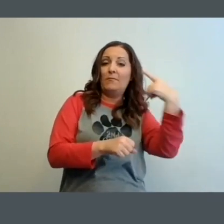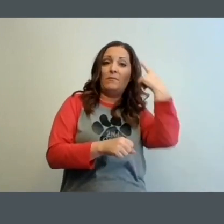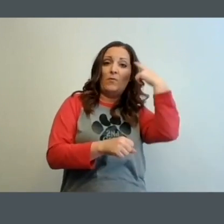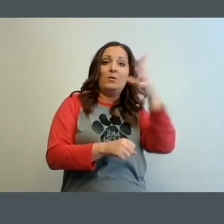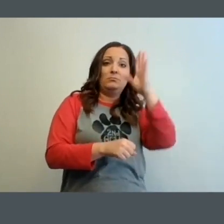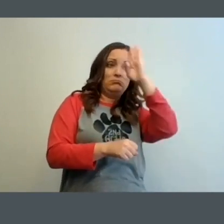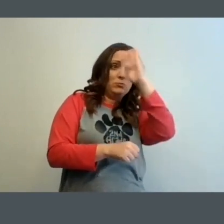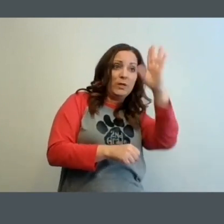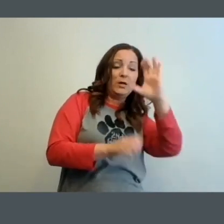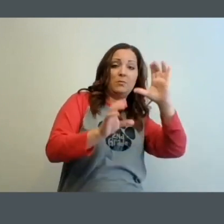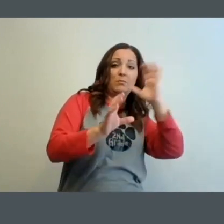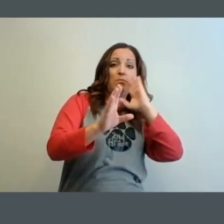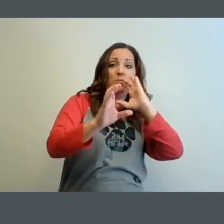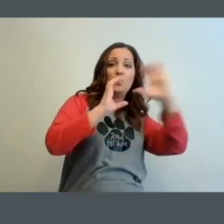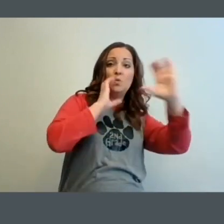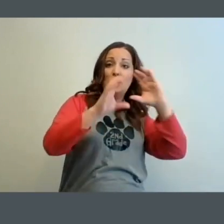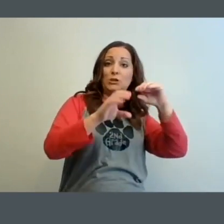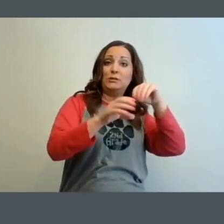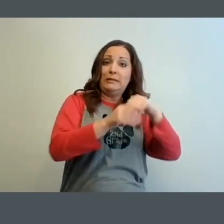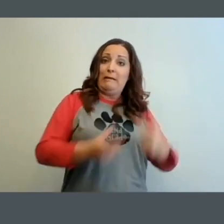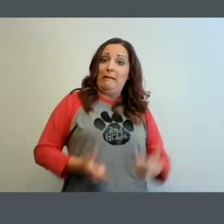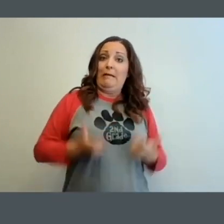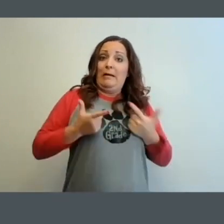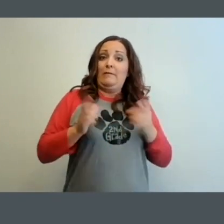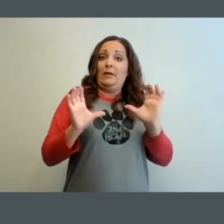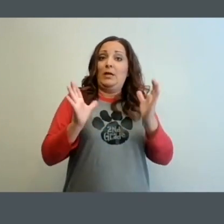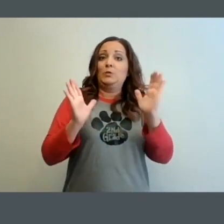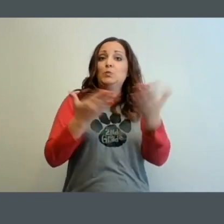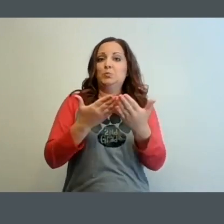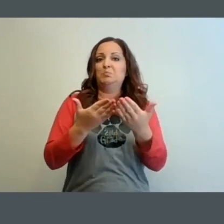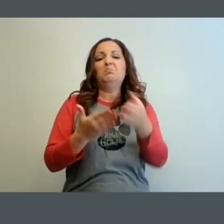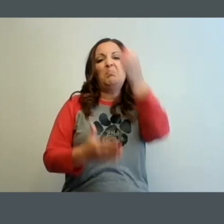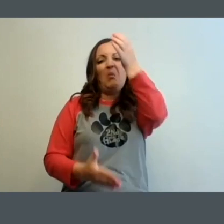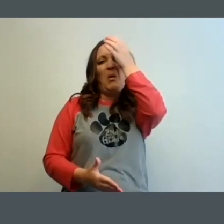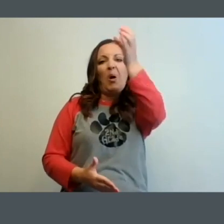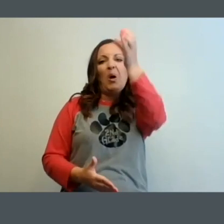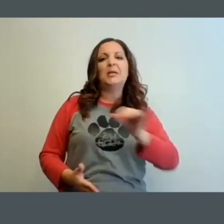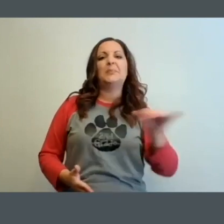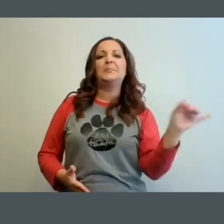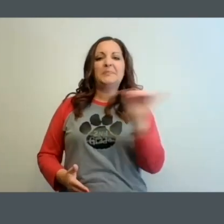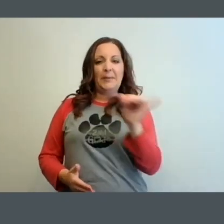This is the same app that we used previous to distance learning